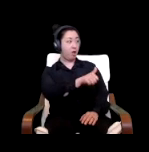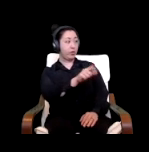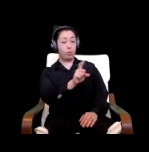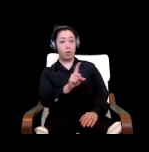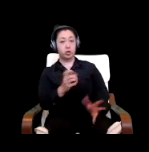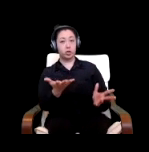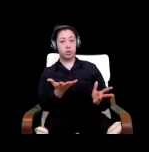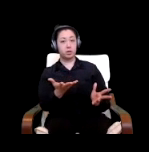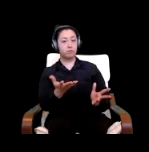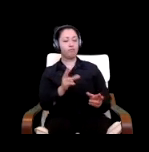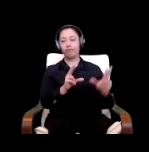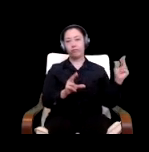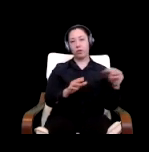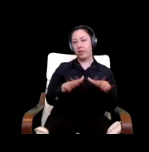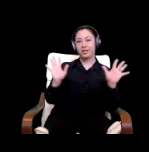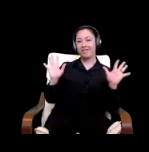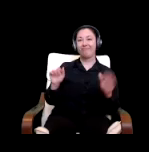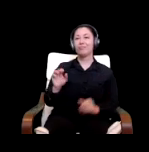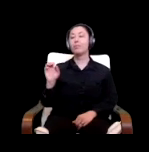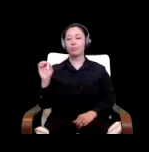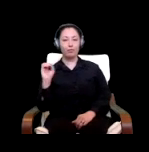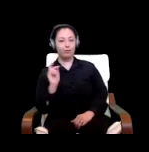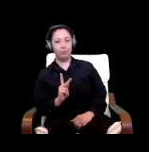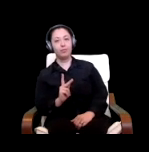That is all.